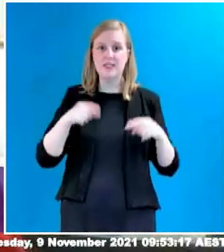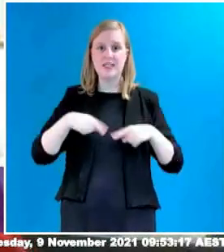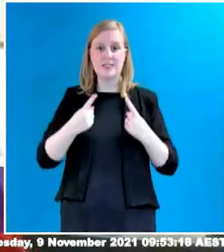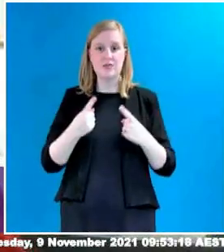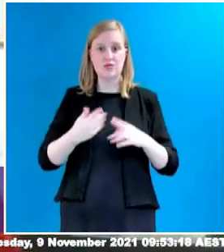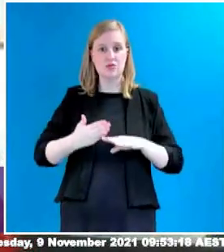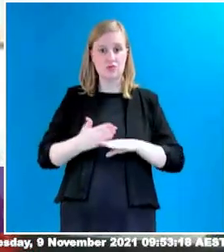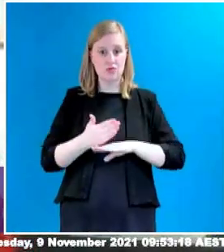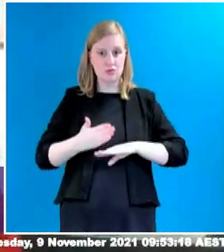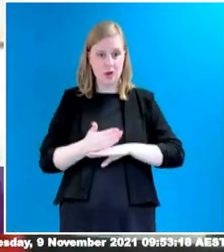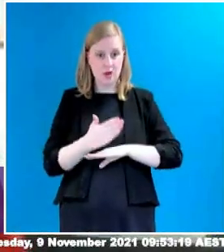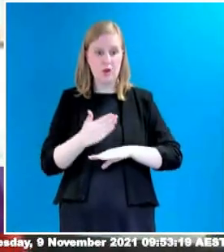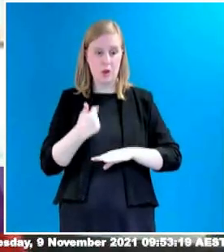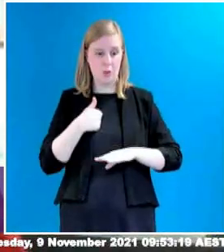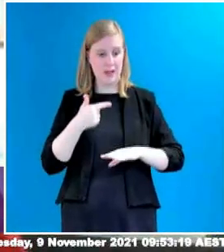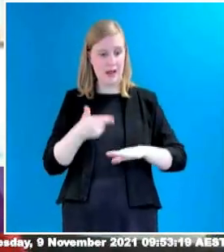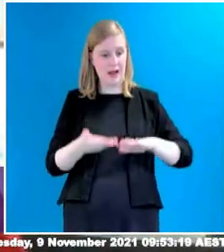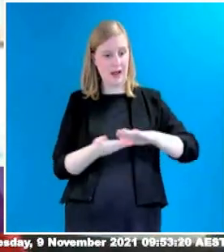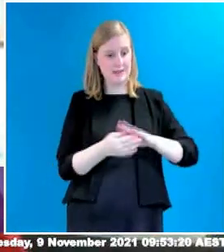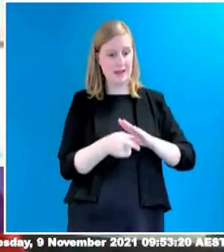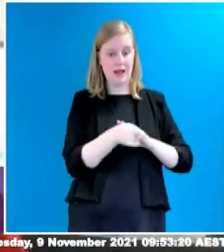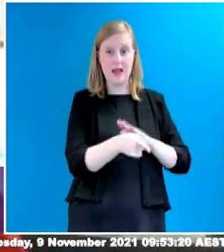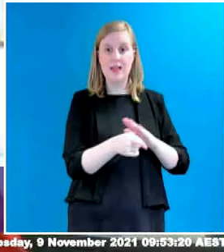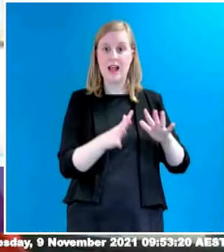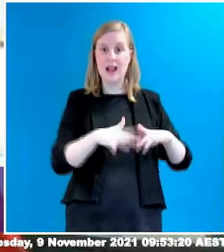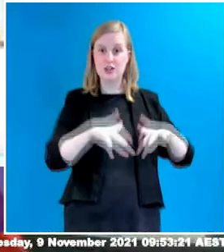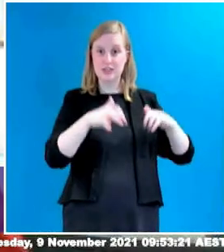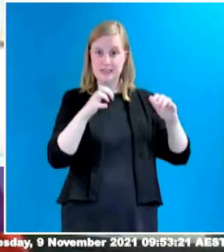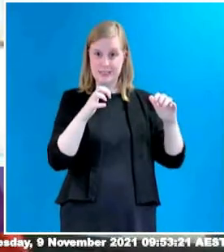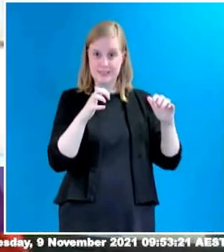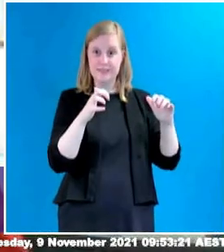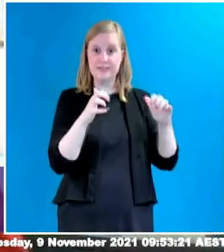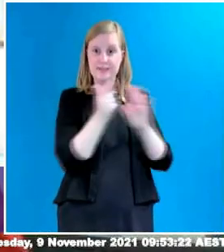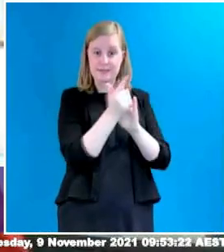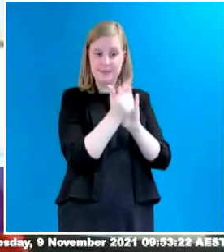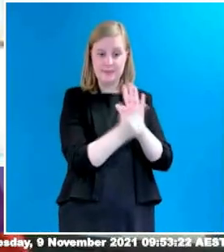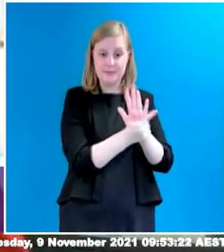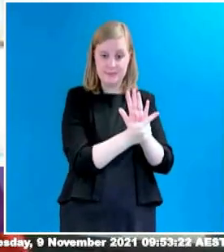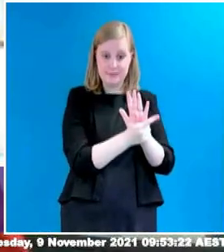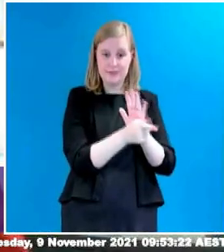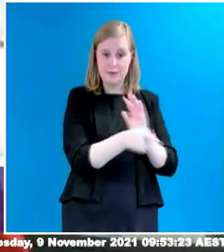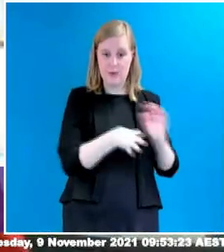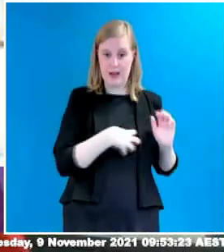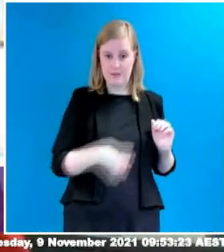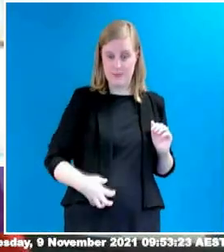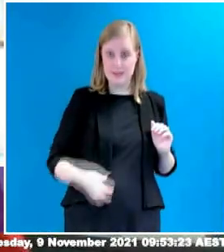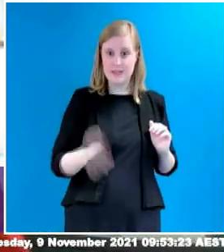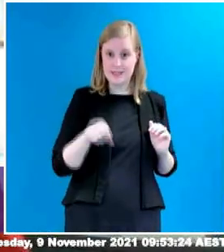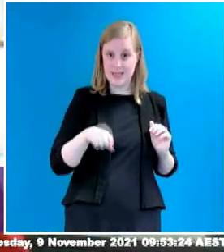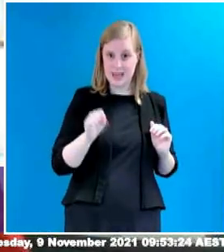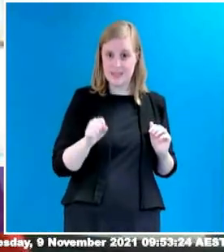intervene in court cases, but a lot of the dialogue happens within the Executive.